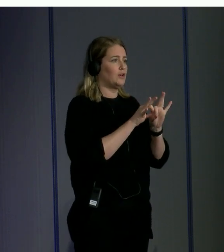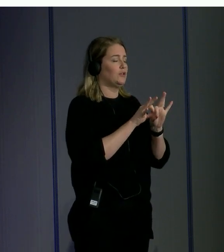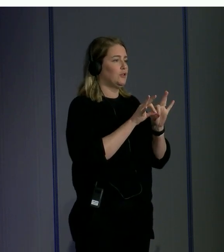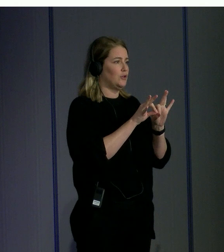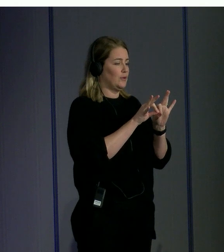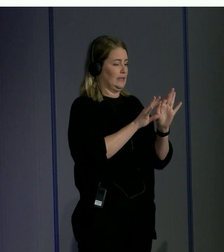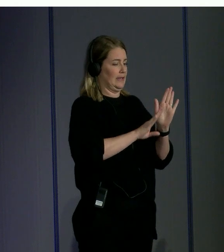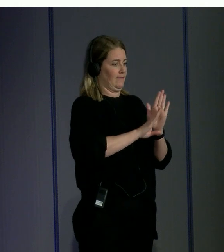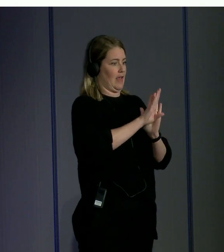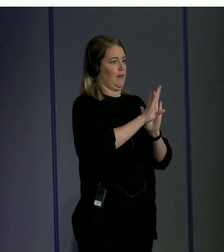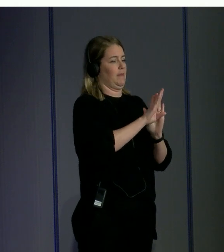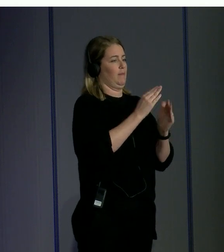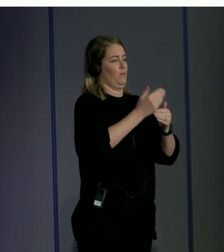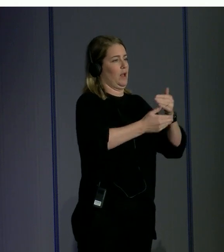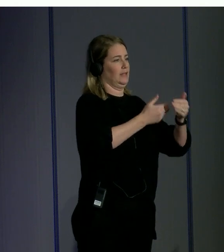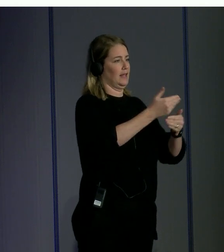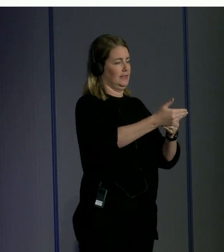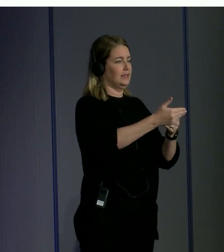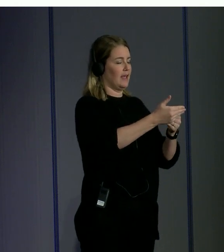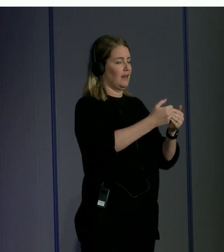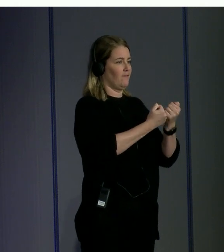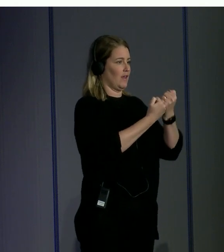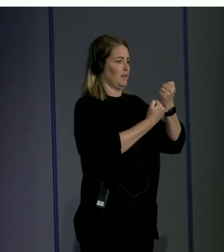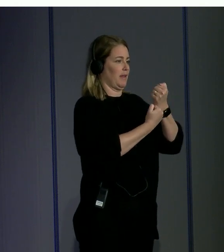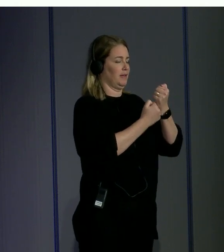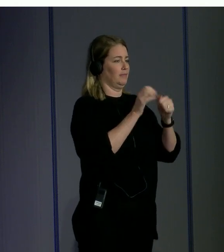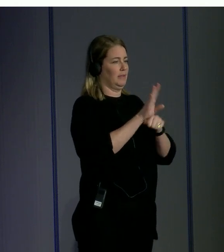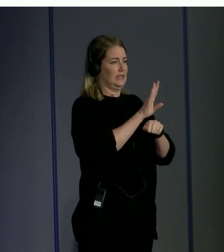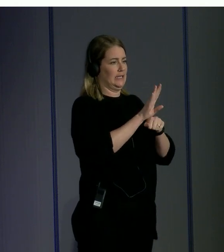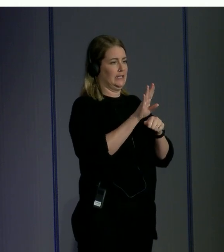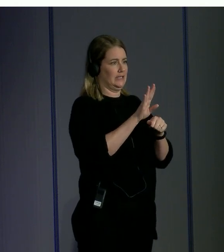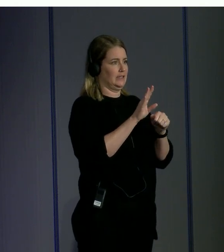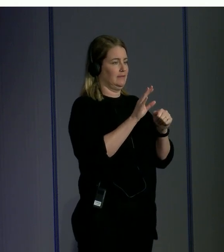development process, this is in fundamental business values of things.